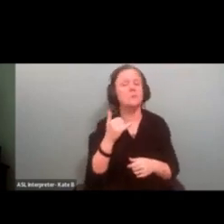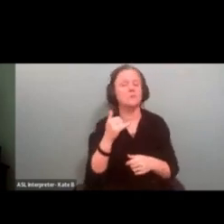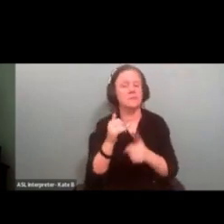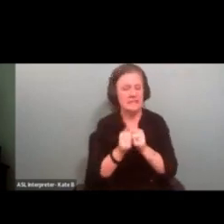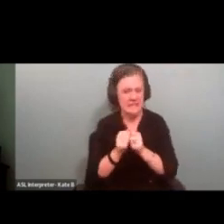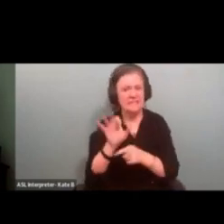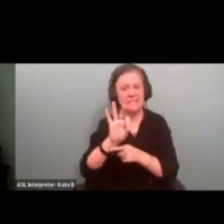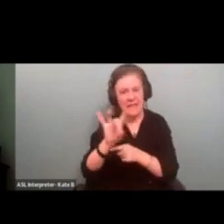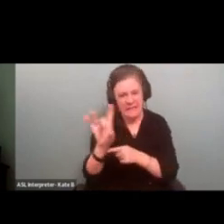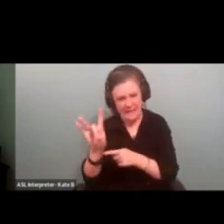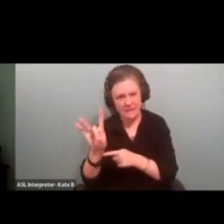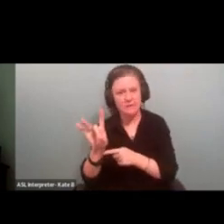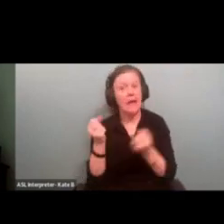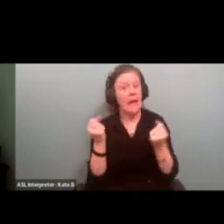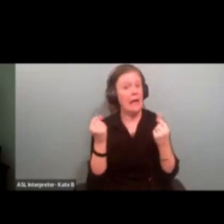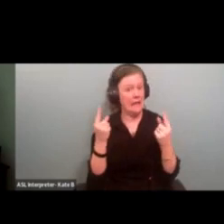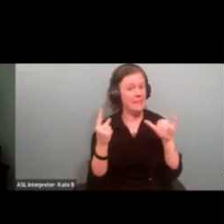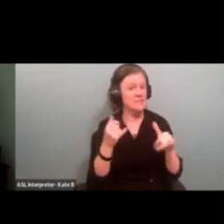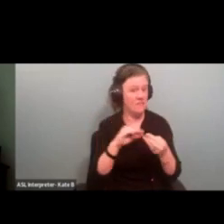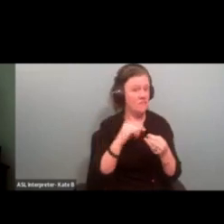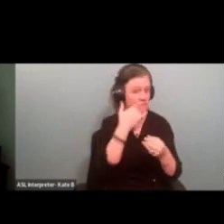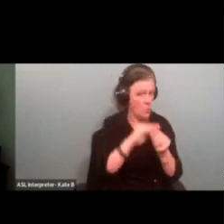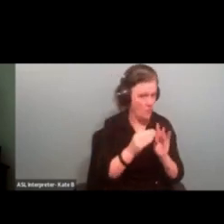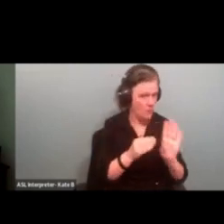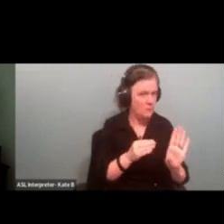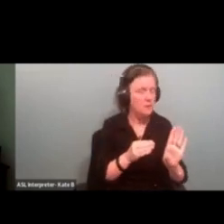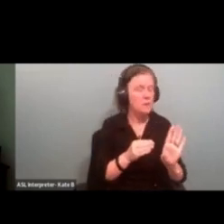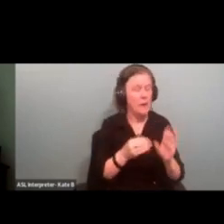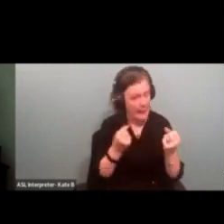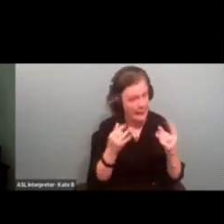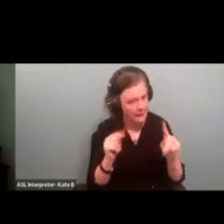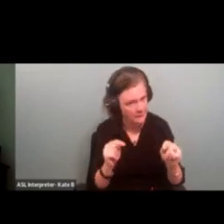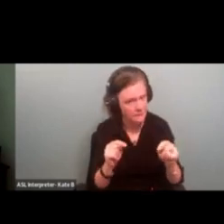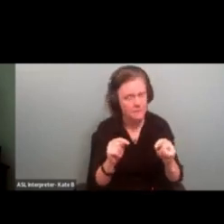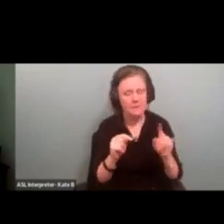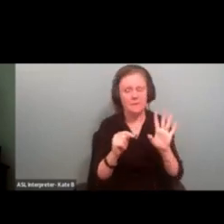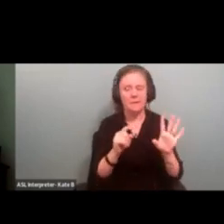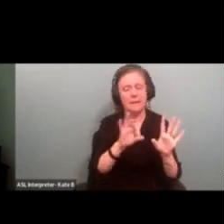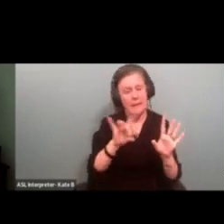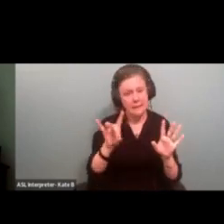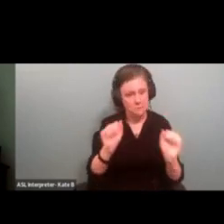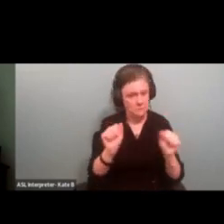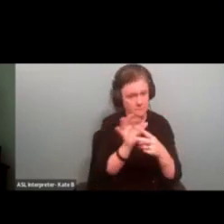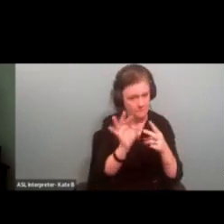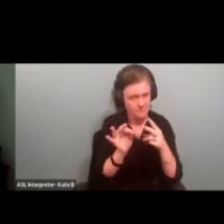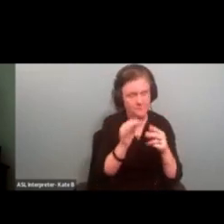and stabilization I get that's a phone number. I do. It's a short one, but I get it. I bet that